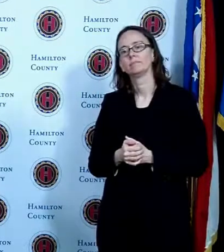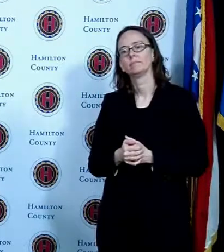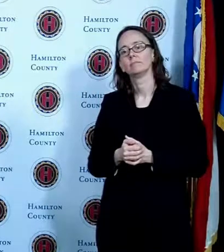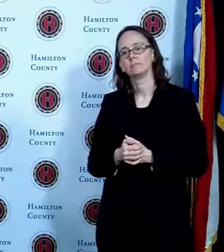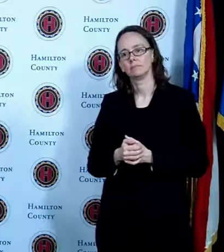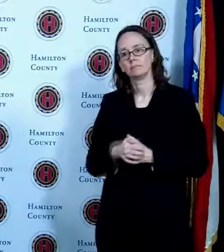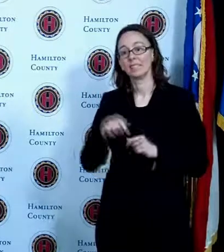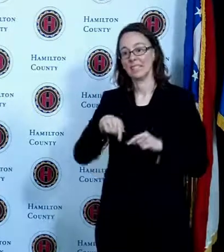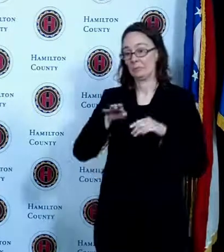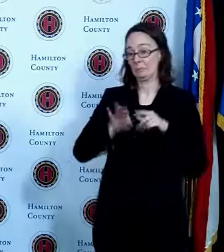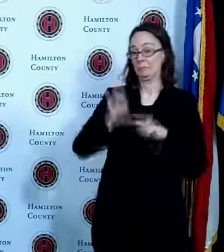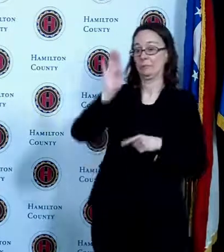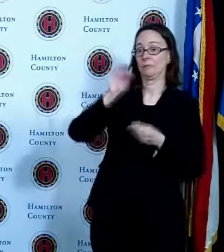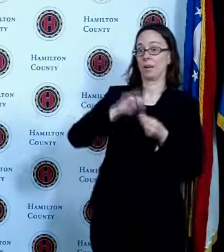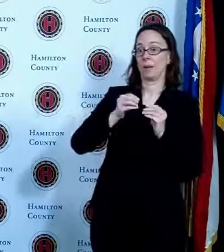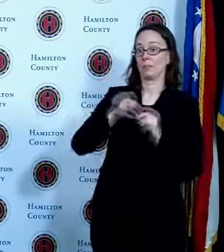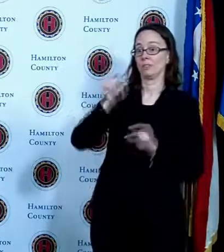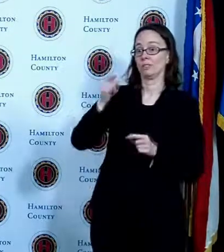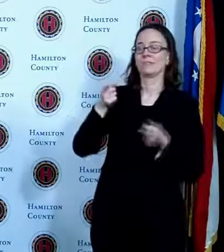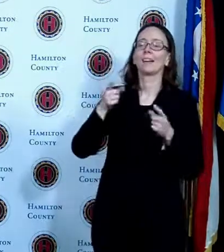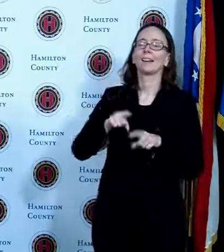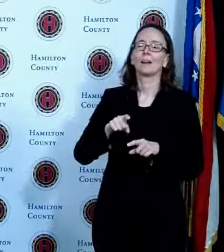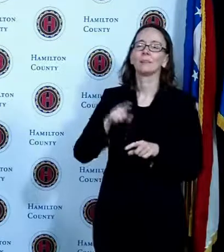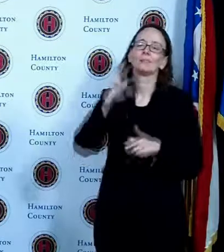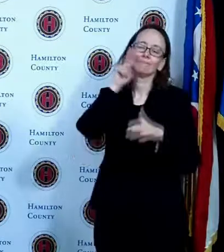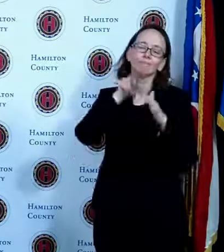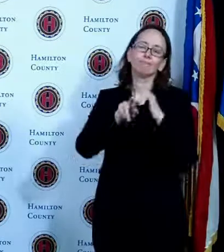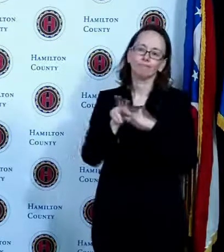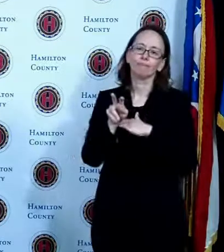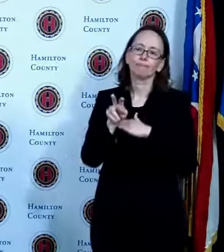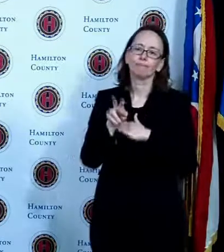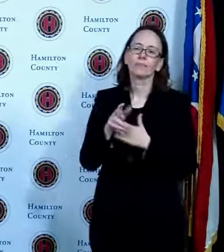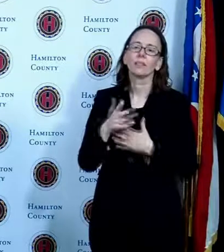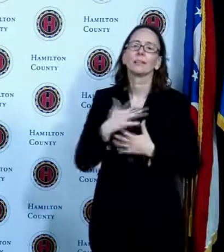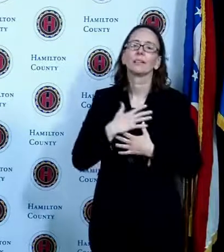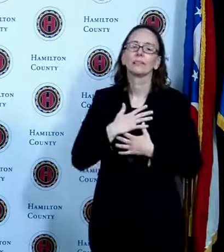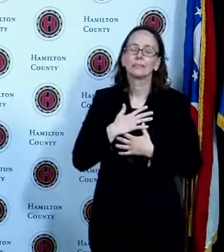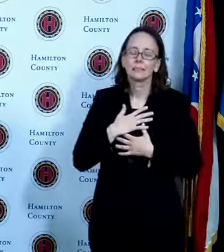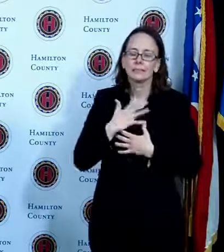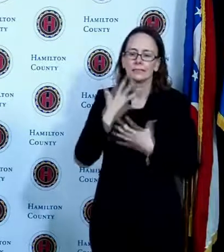unfortunately these overdose deaths there are a couple factors that could